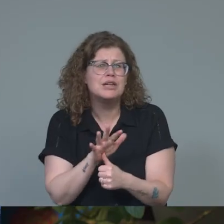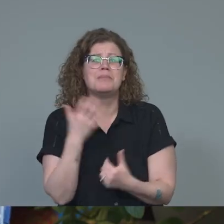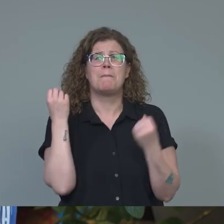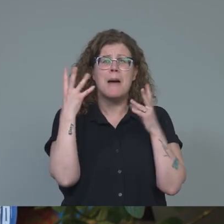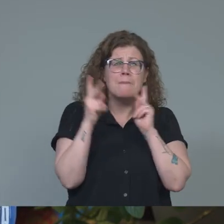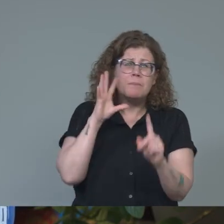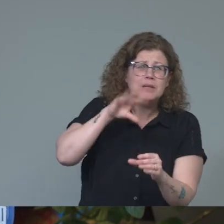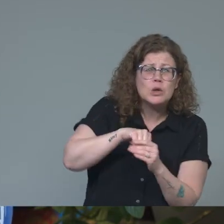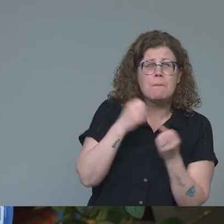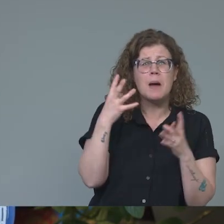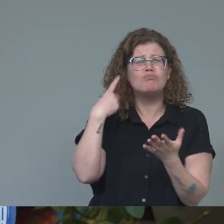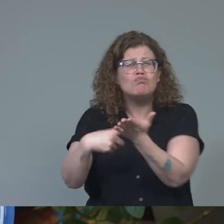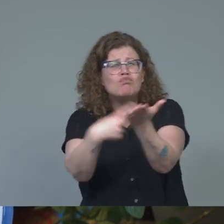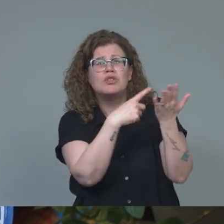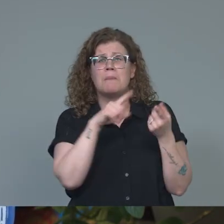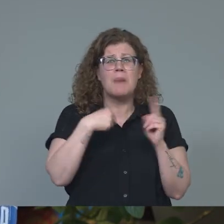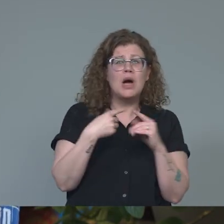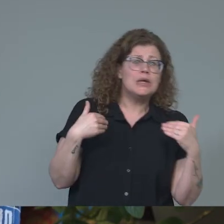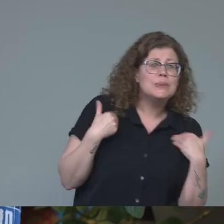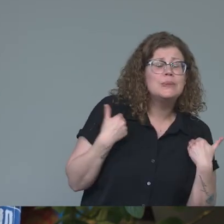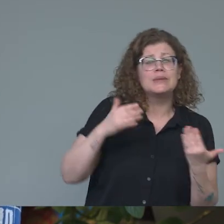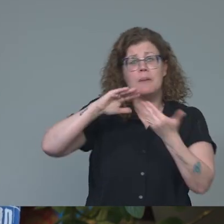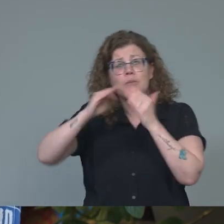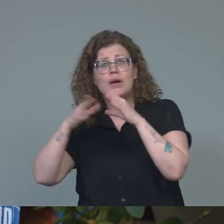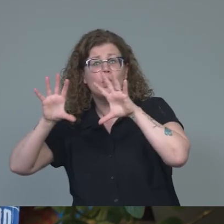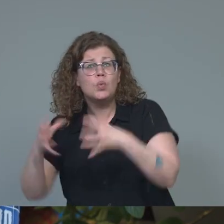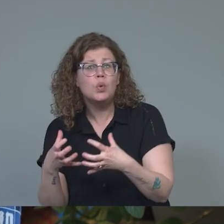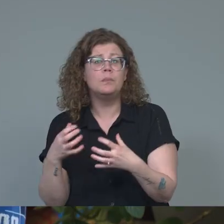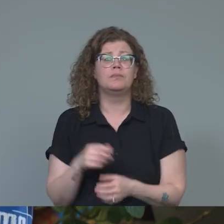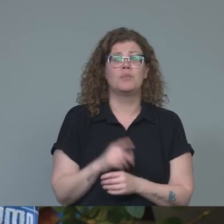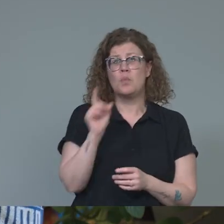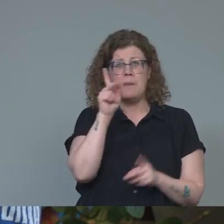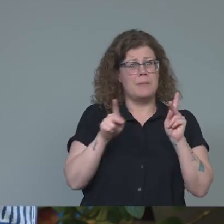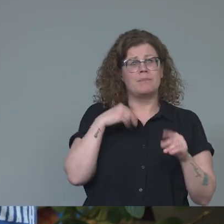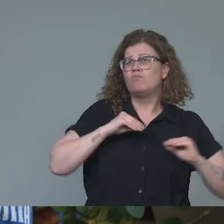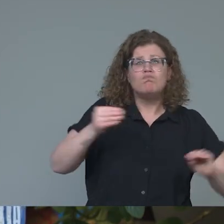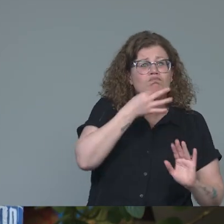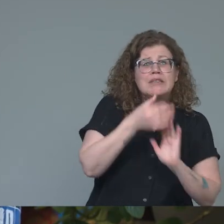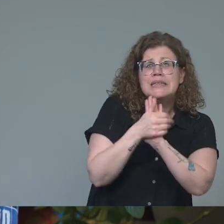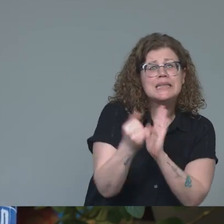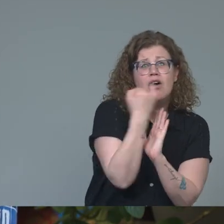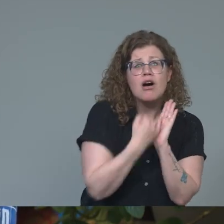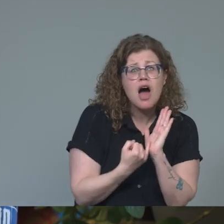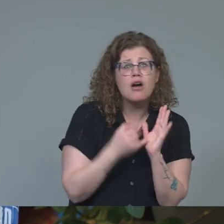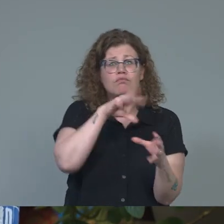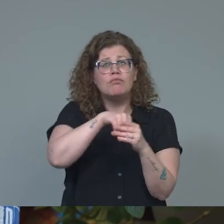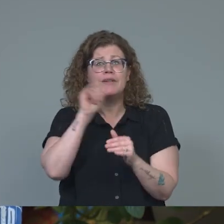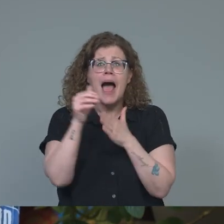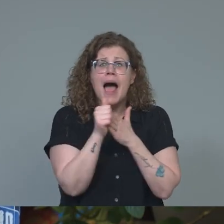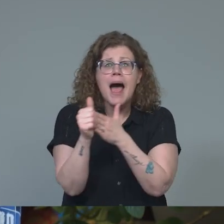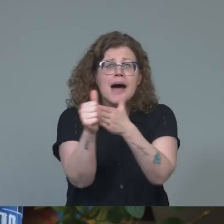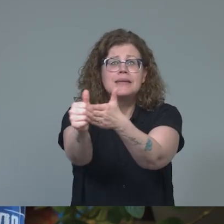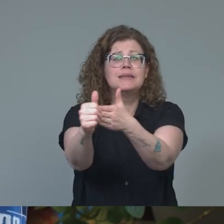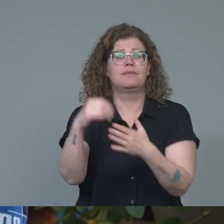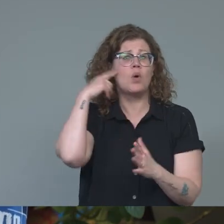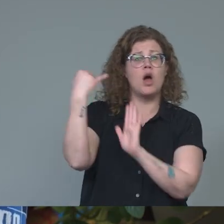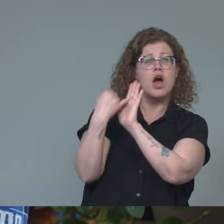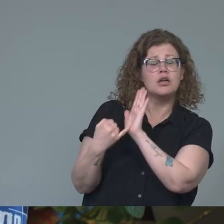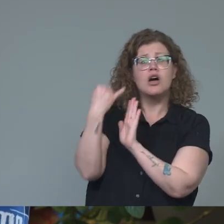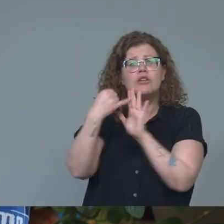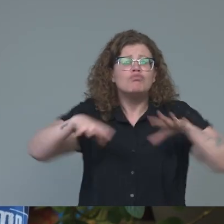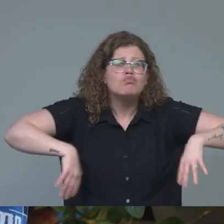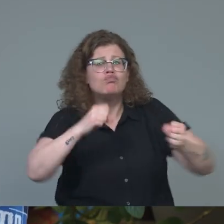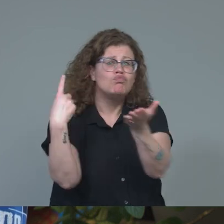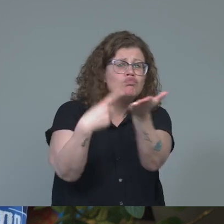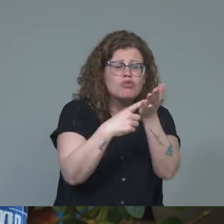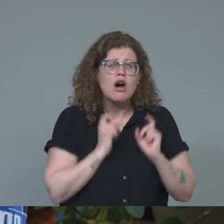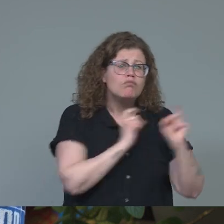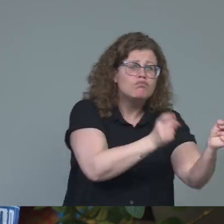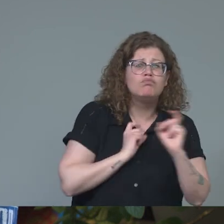it's not bad so dare to ask it will pay off I definitely see that as a positive action.